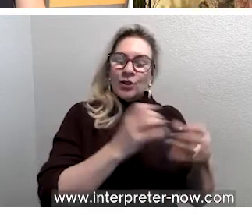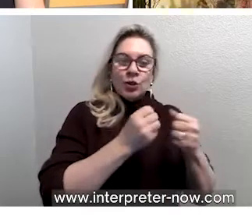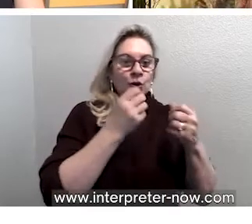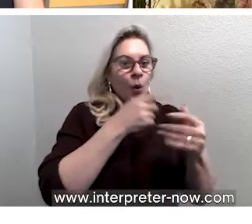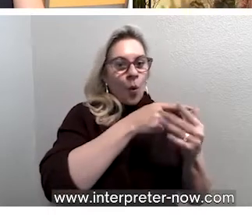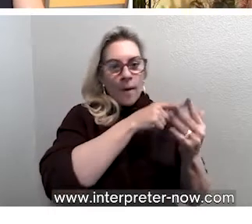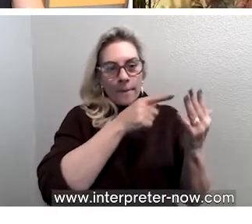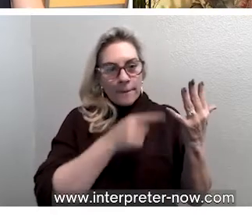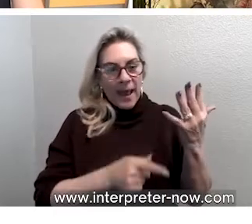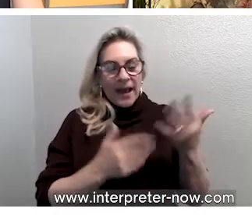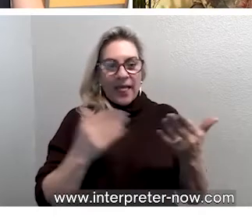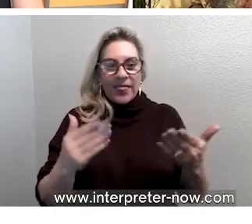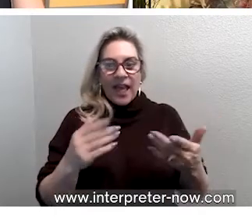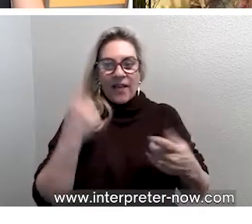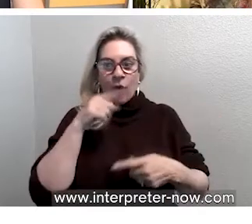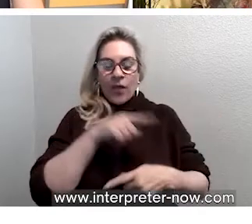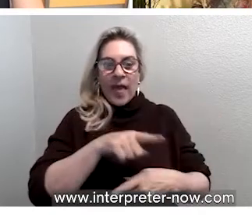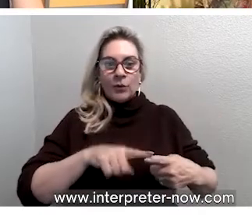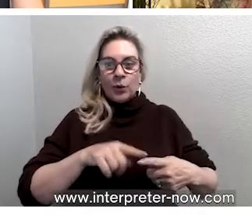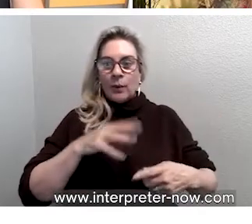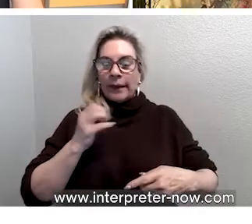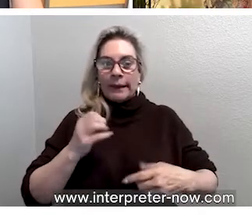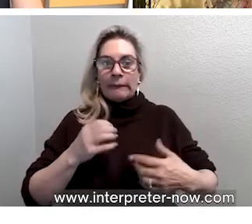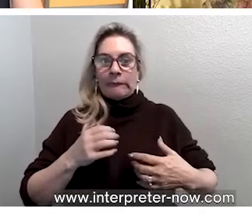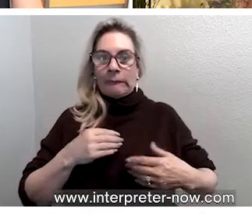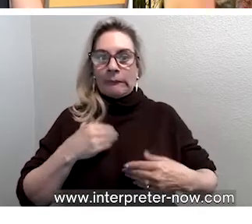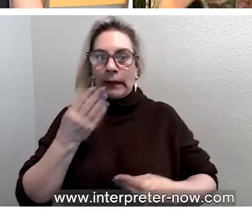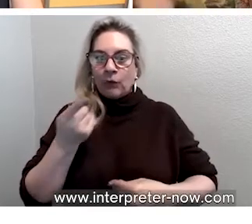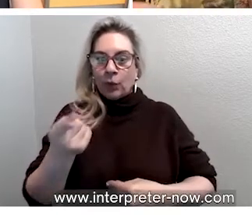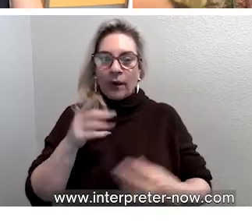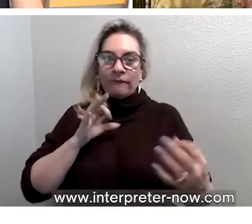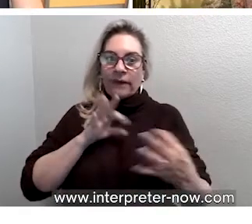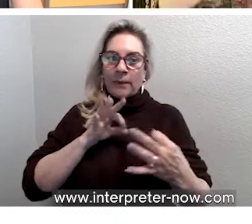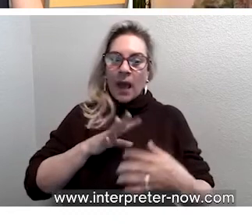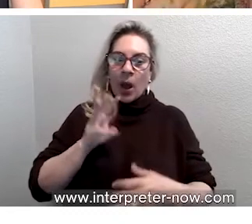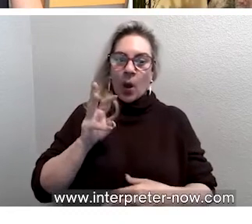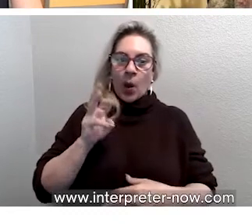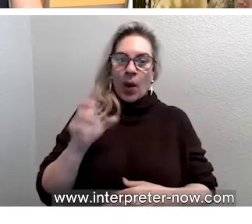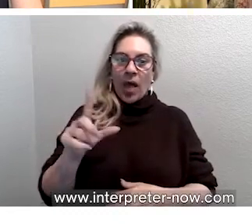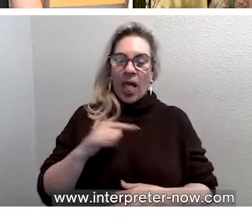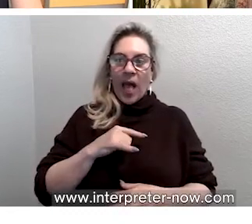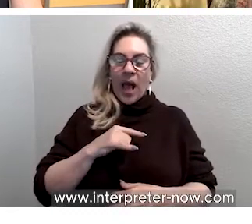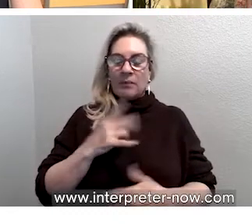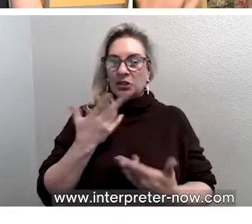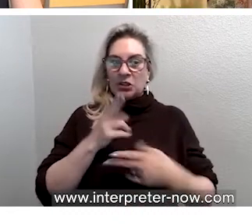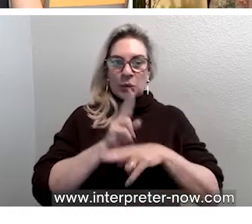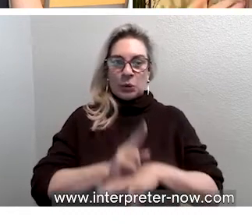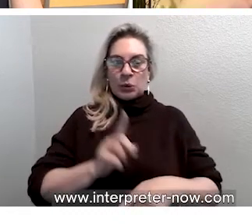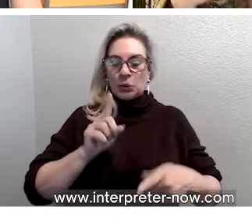them to stick their neck out to give you this feedback for something where they're like, "Oh, I'm so used to just compromising on my values."